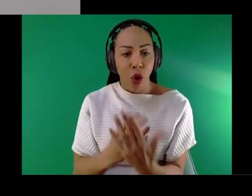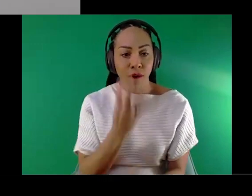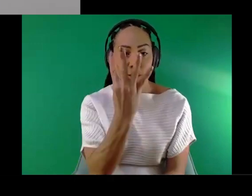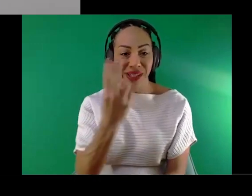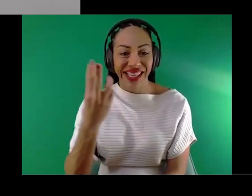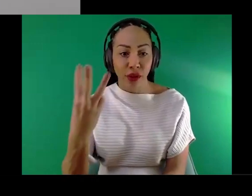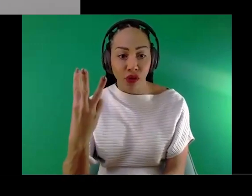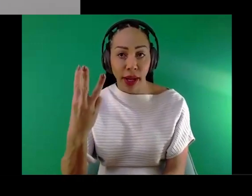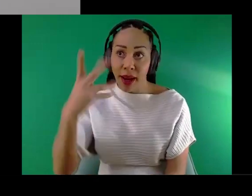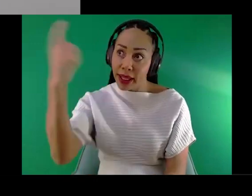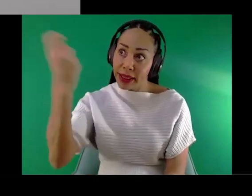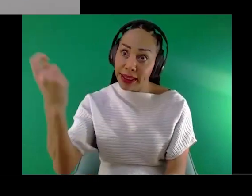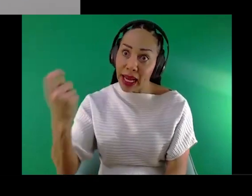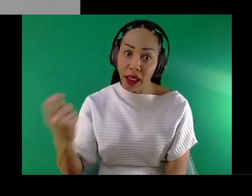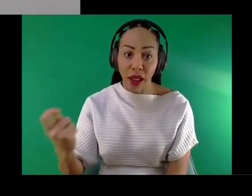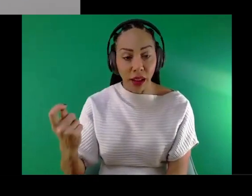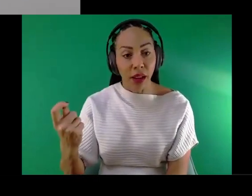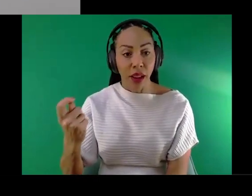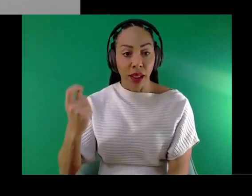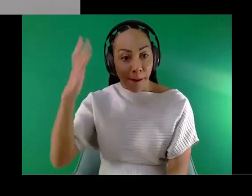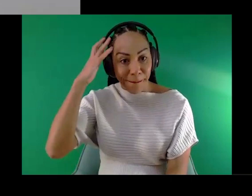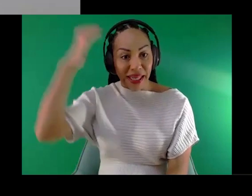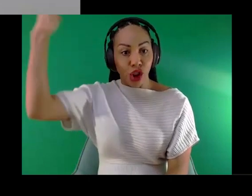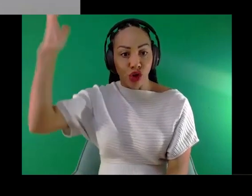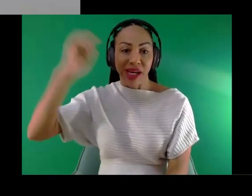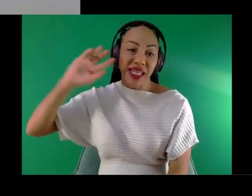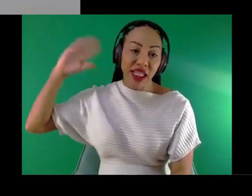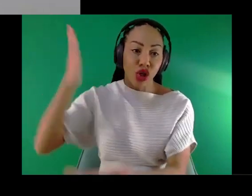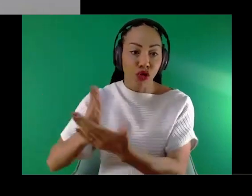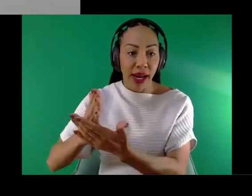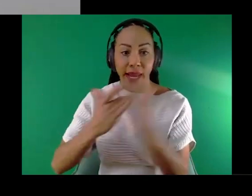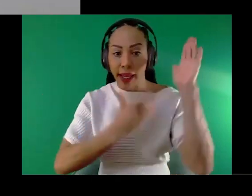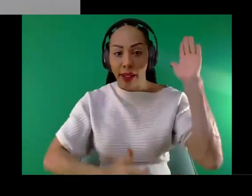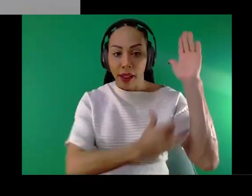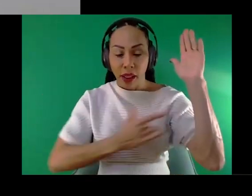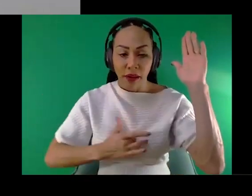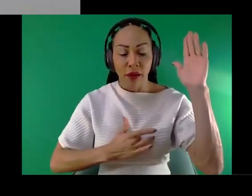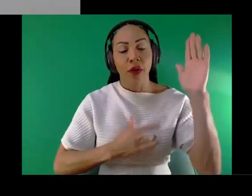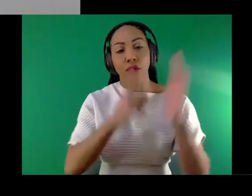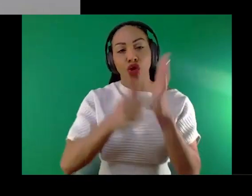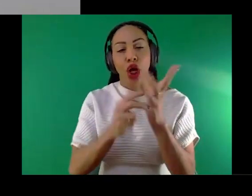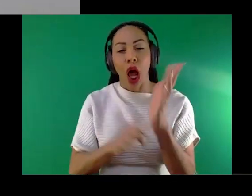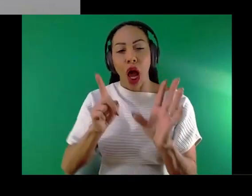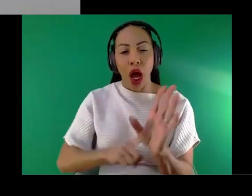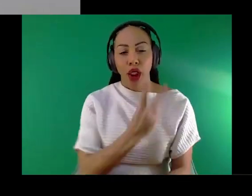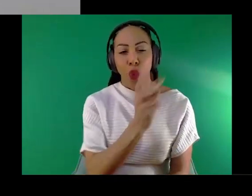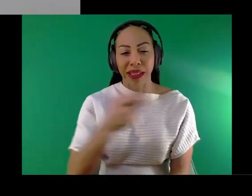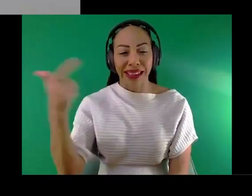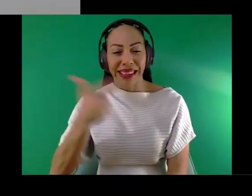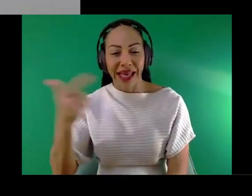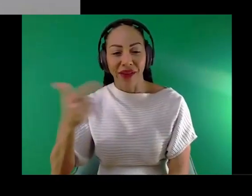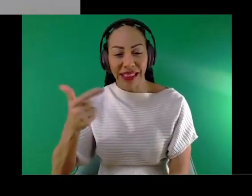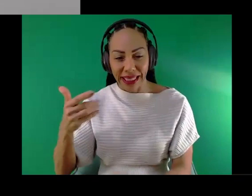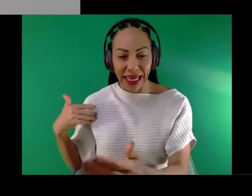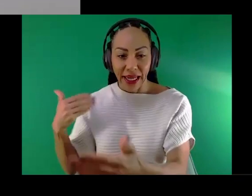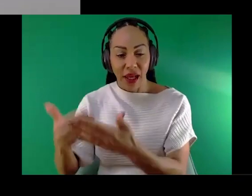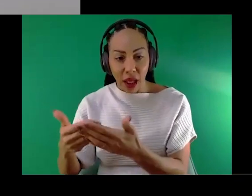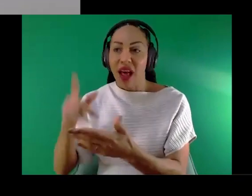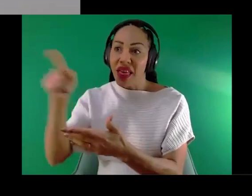ministerial decree of 27th of July 2017 which uh governs the allocation of the contributions